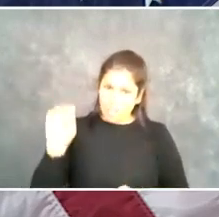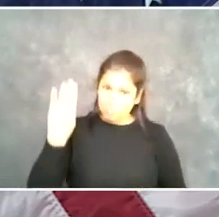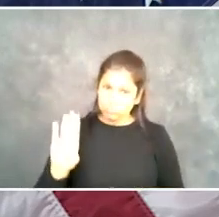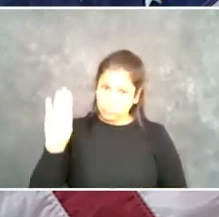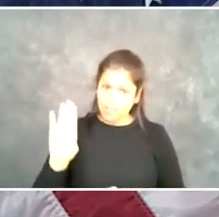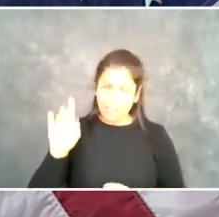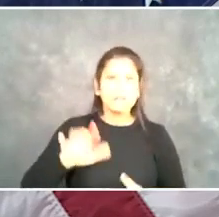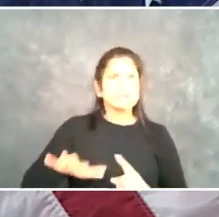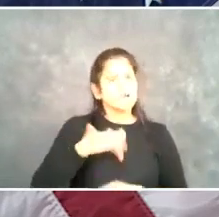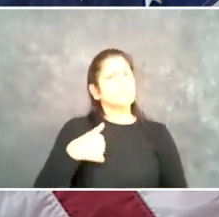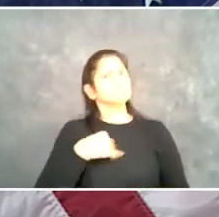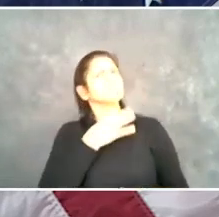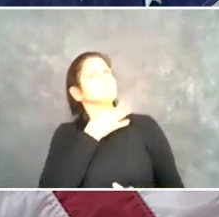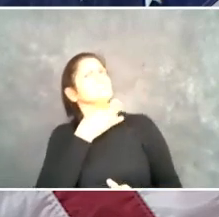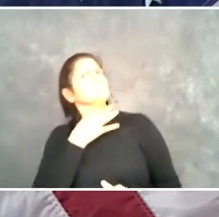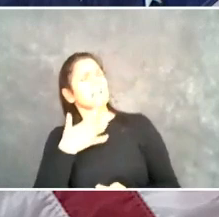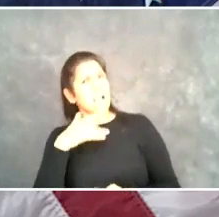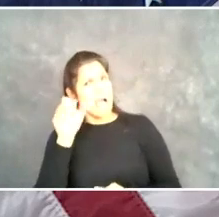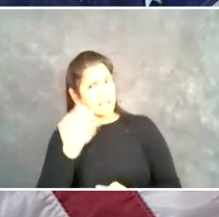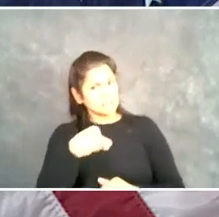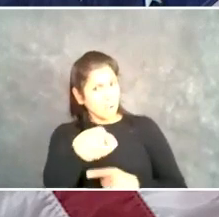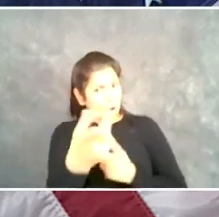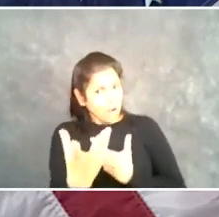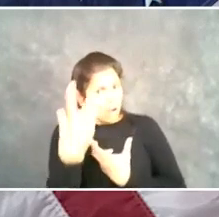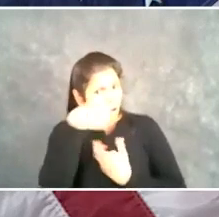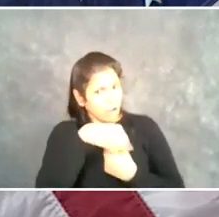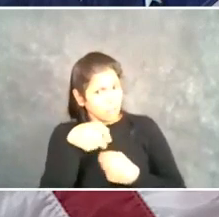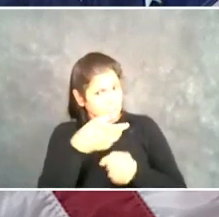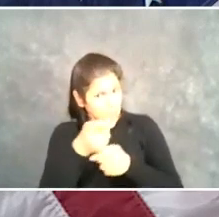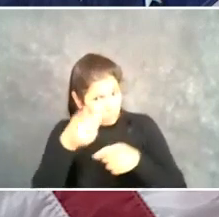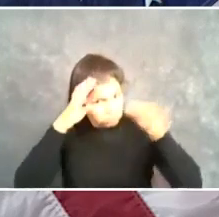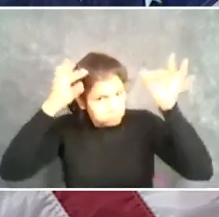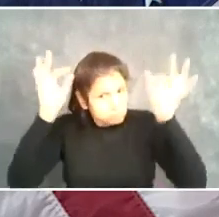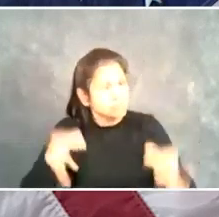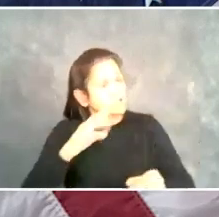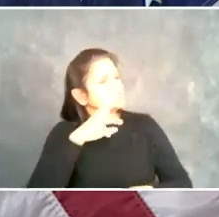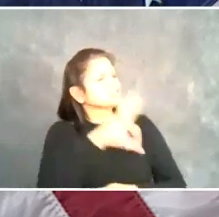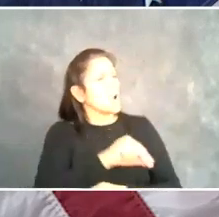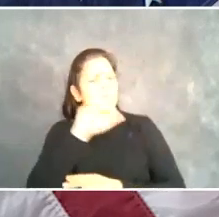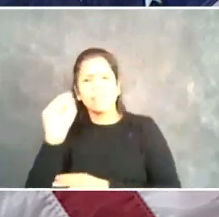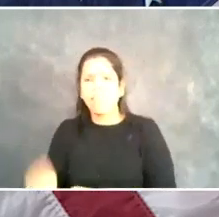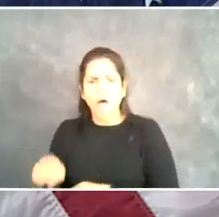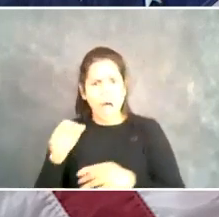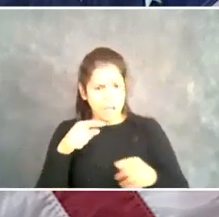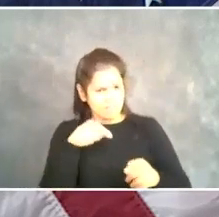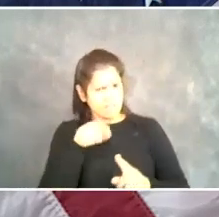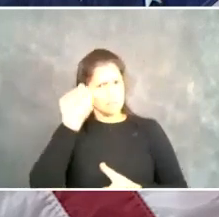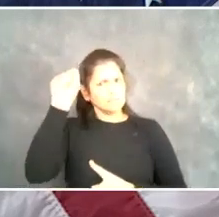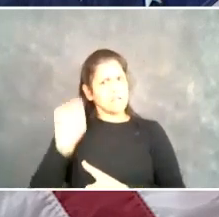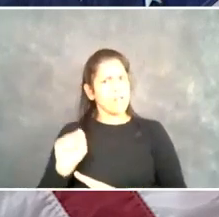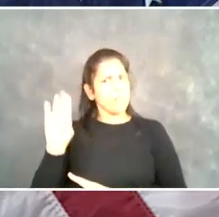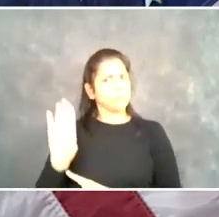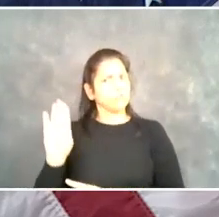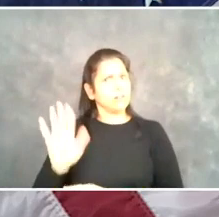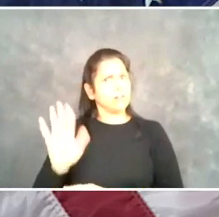I'M WONDERING IF THAT'S THE CASE AND IF THERE'S ANYTHING BEING DONE TO TRY AND FIND AN